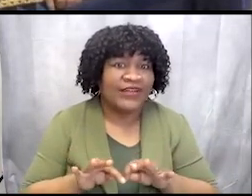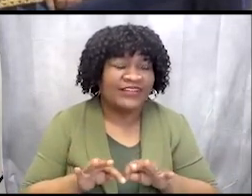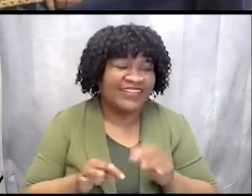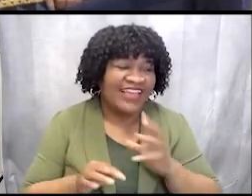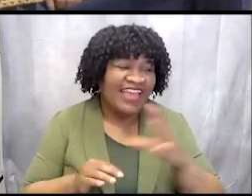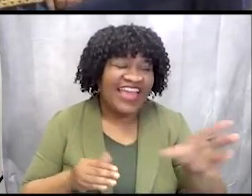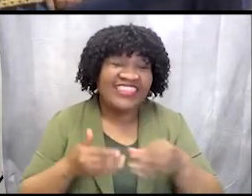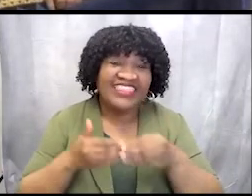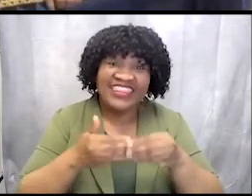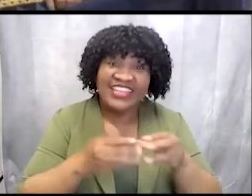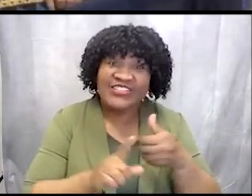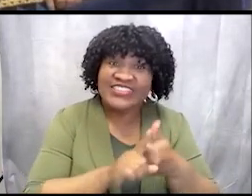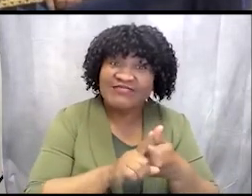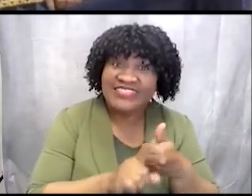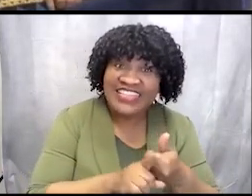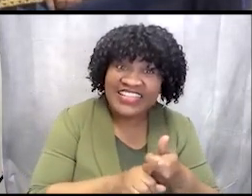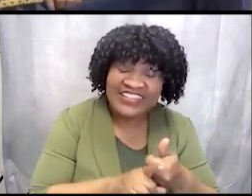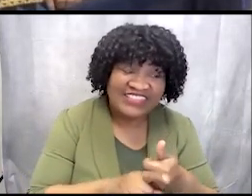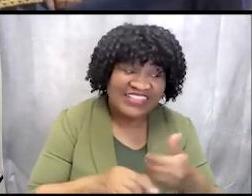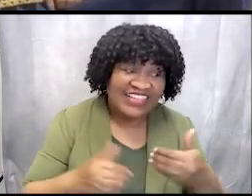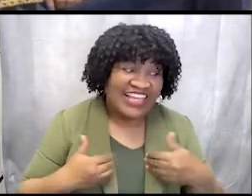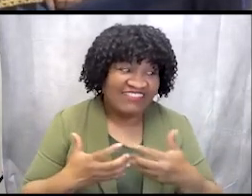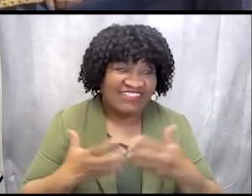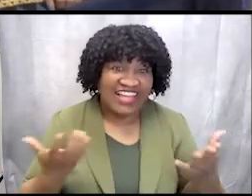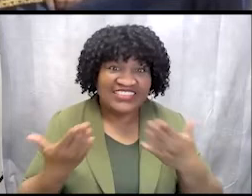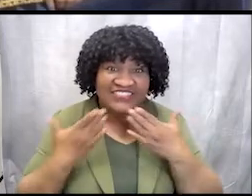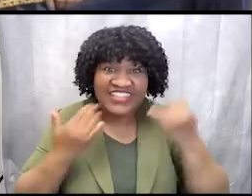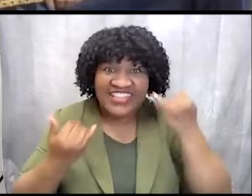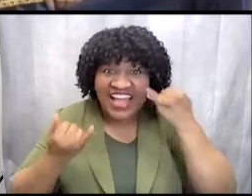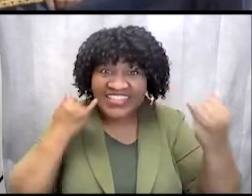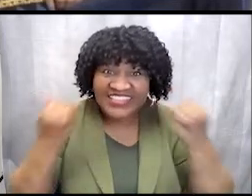And the leaders themselves have lots of ideas about how to do this.